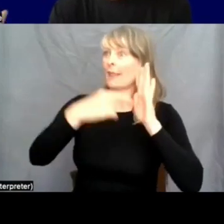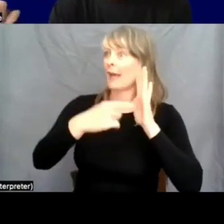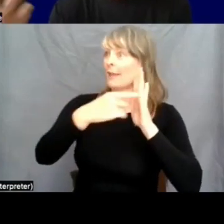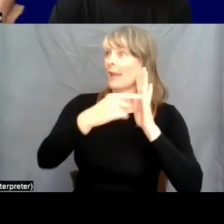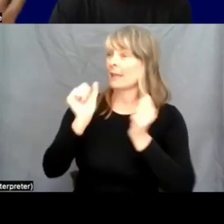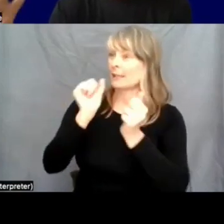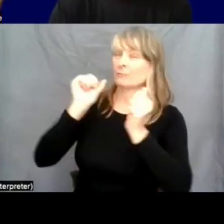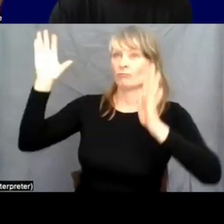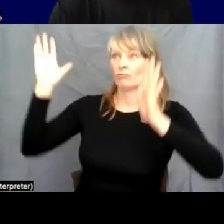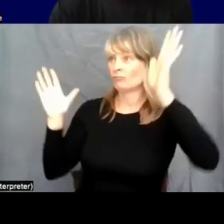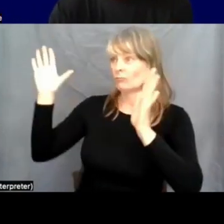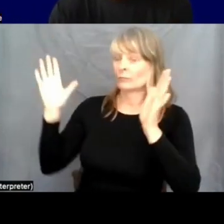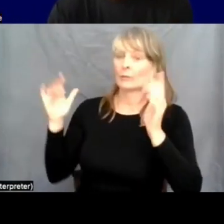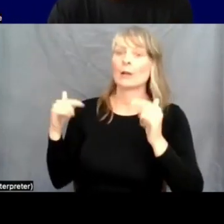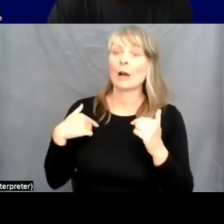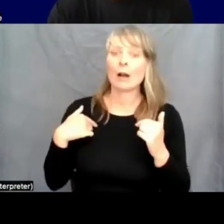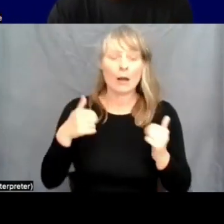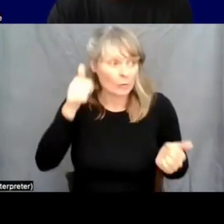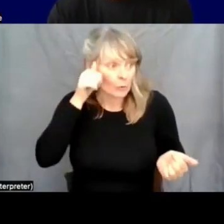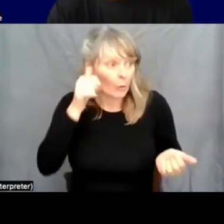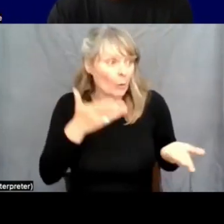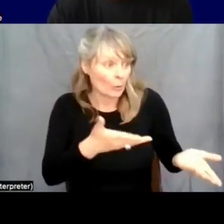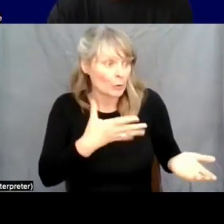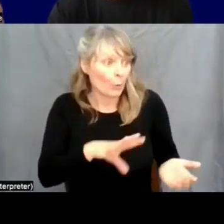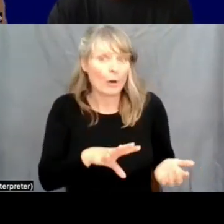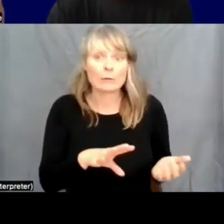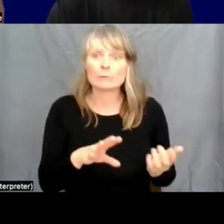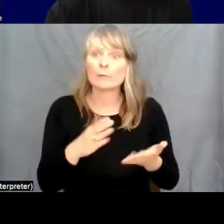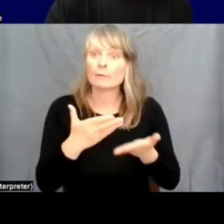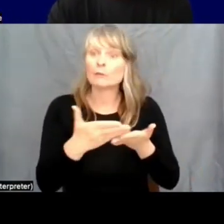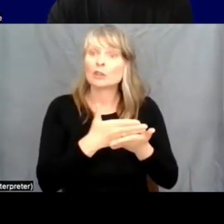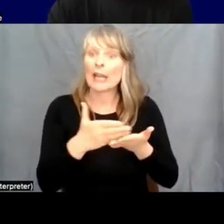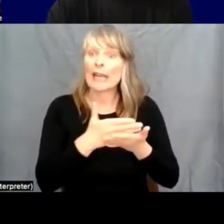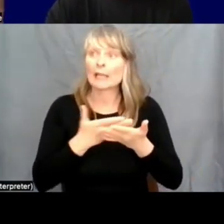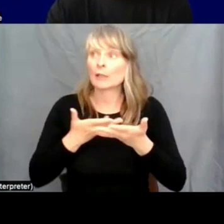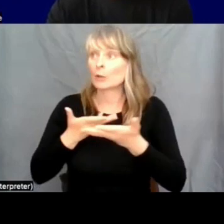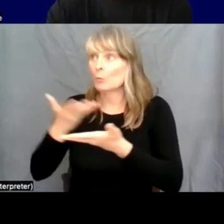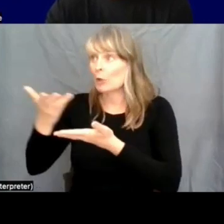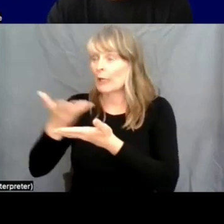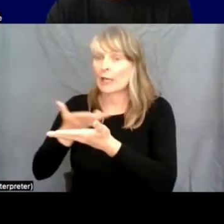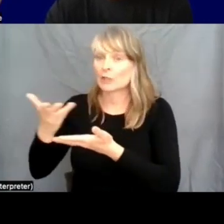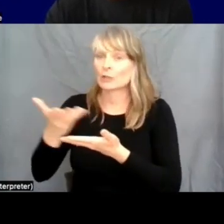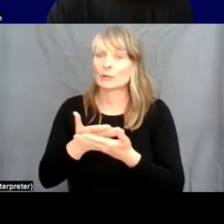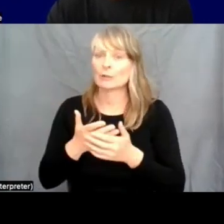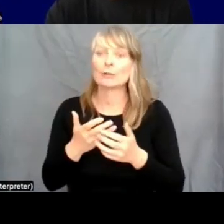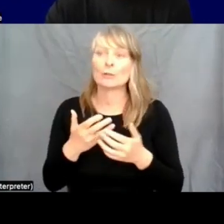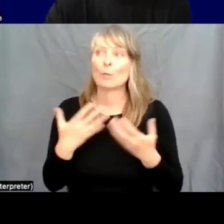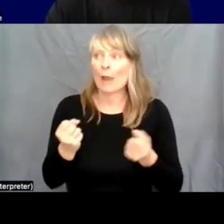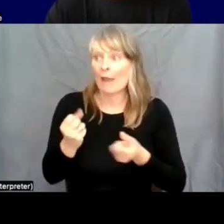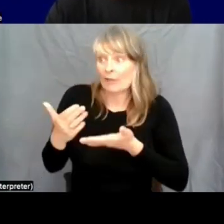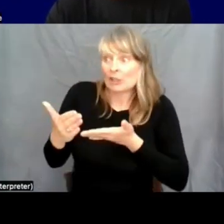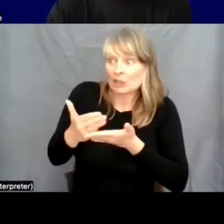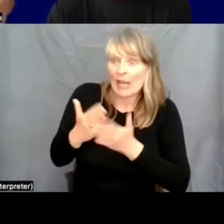shared code. We know the things we are using have meaning, and we have shared meaning within those things.